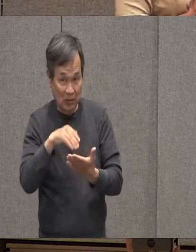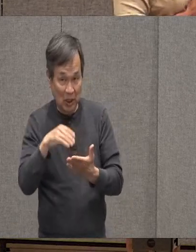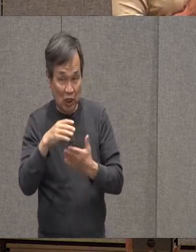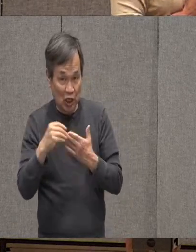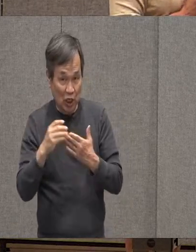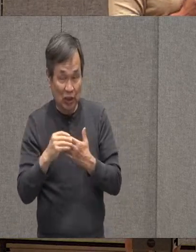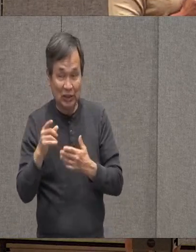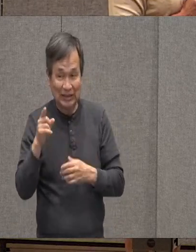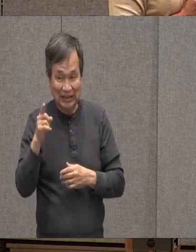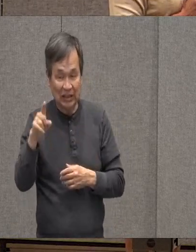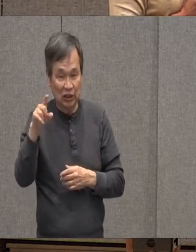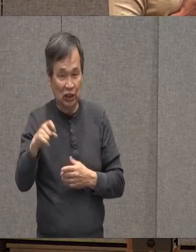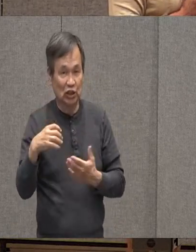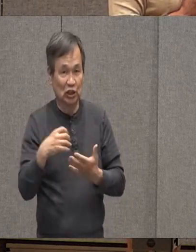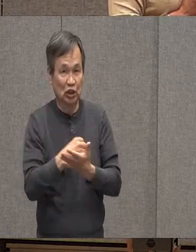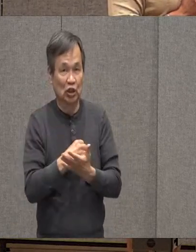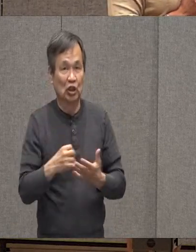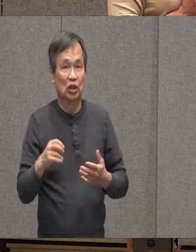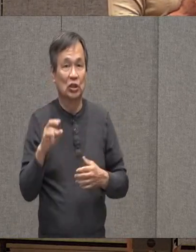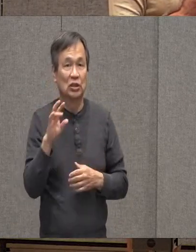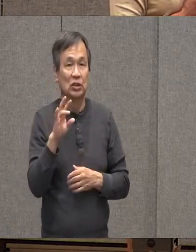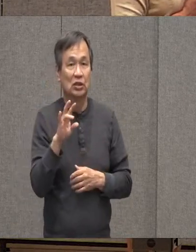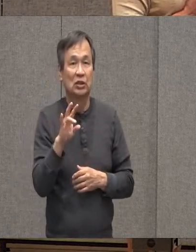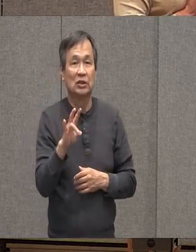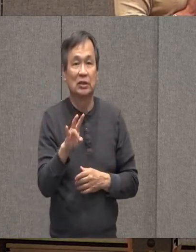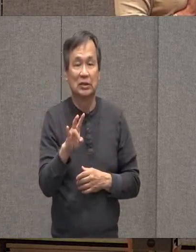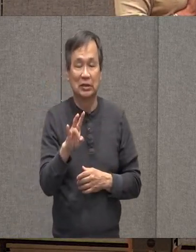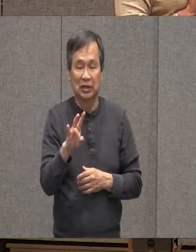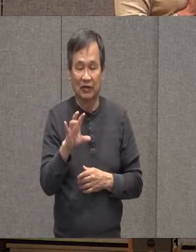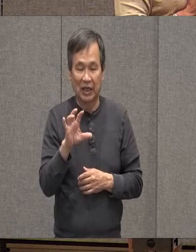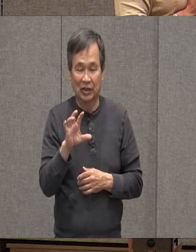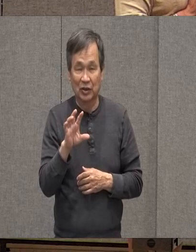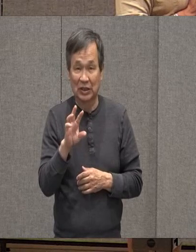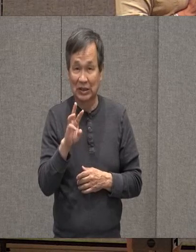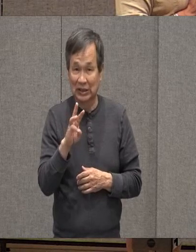he would need to earn, let's read it, 764,917 more dollars.